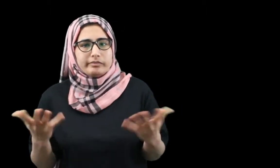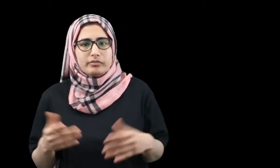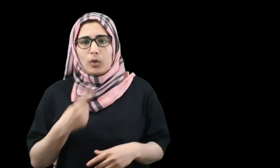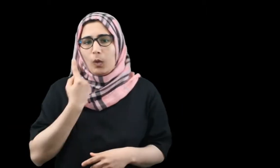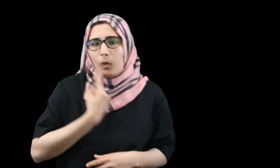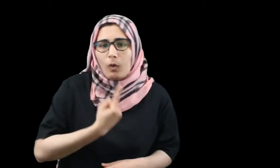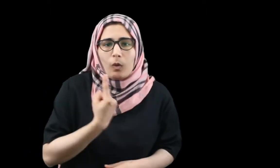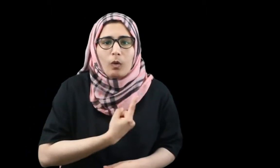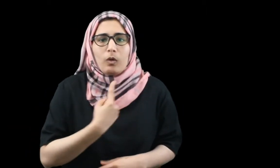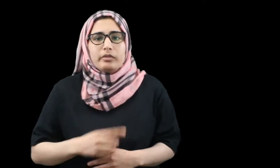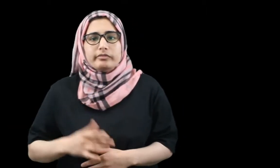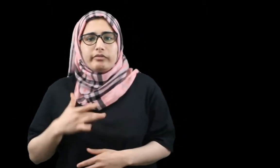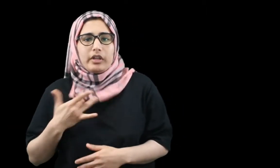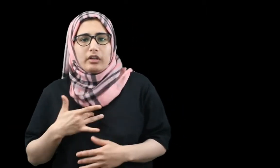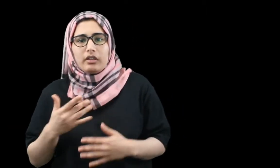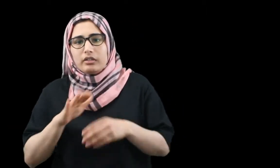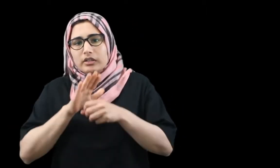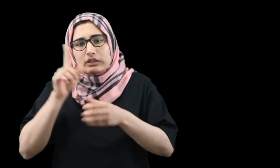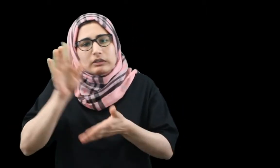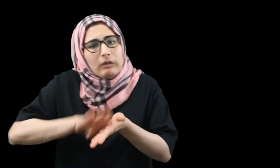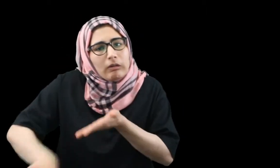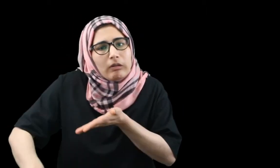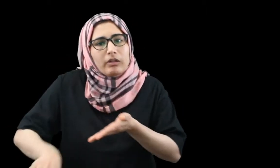It is very lonely. They feel left out.